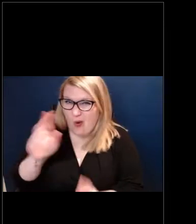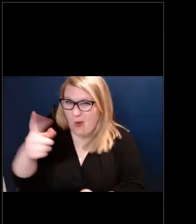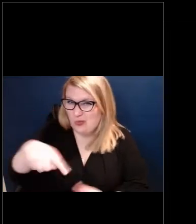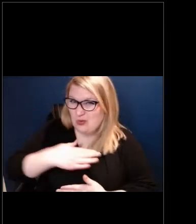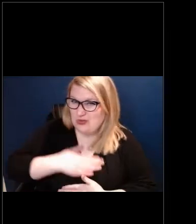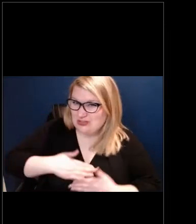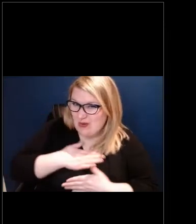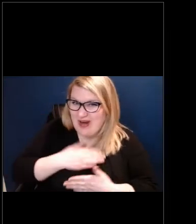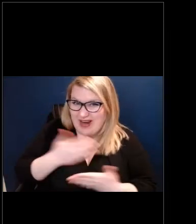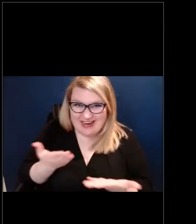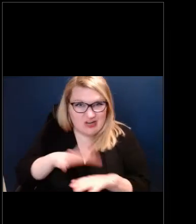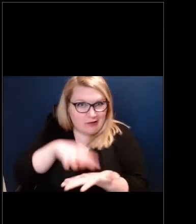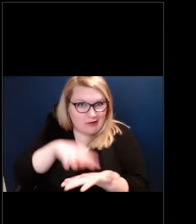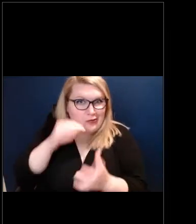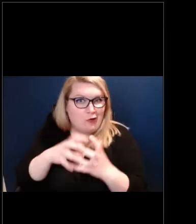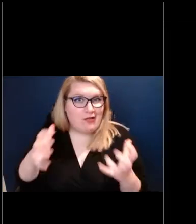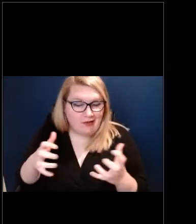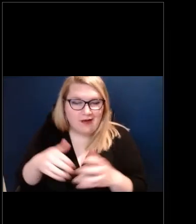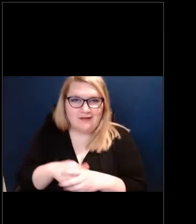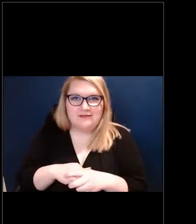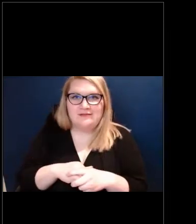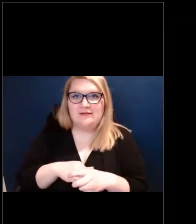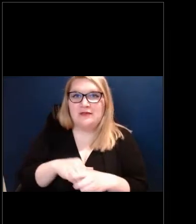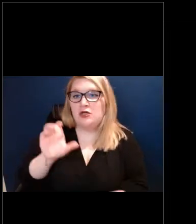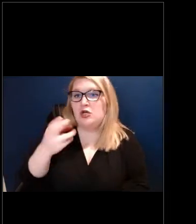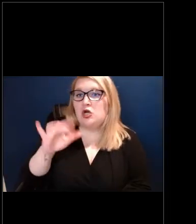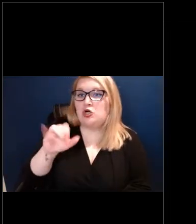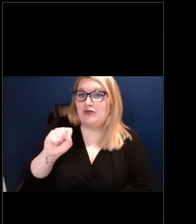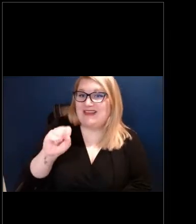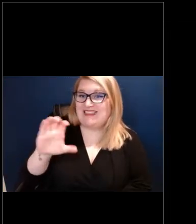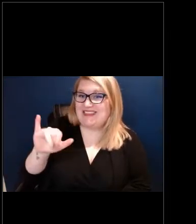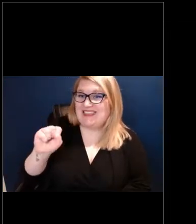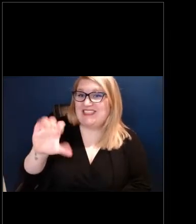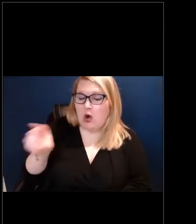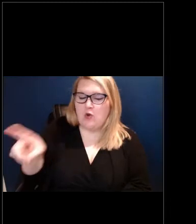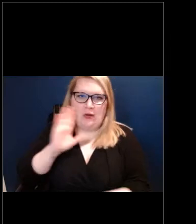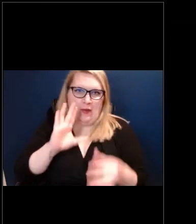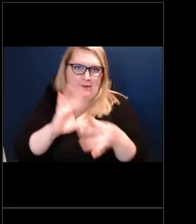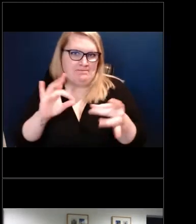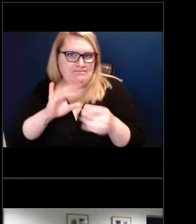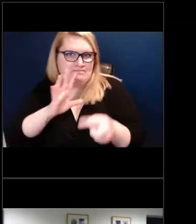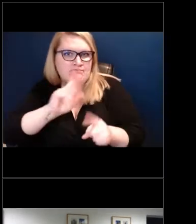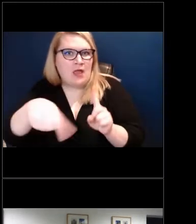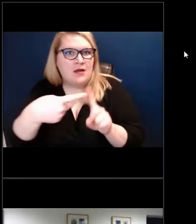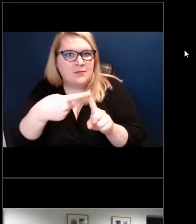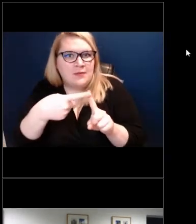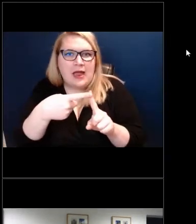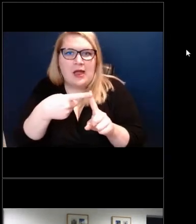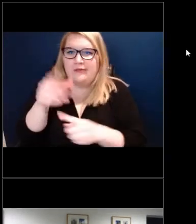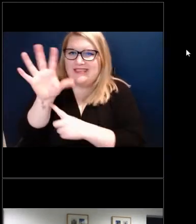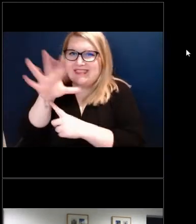Our virtual tour guide, Mr. Chris Sisko, will now talk to you about satellite operations and satellite antennas at our building,